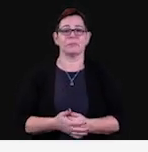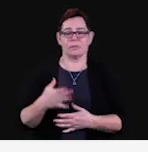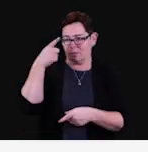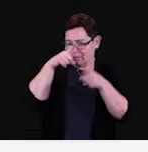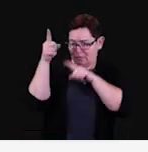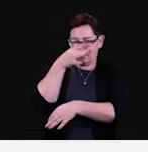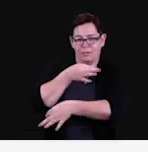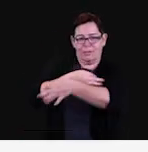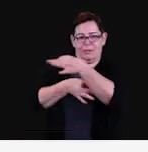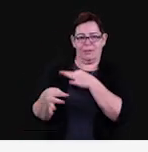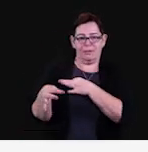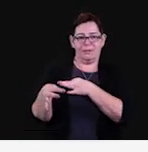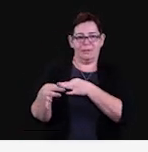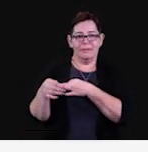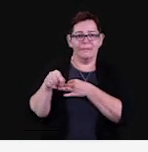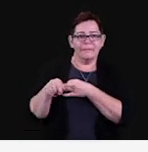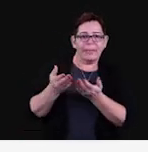or services without using money